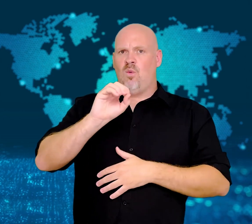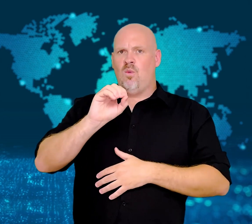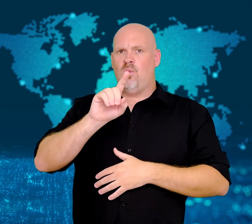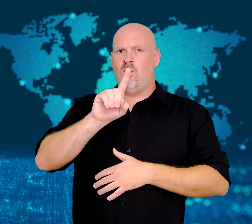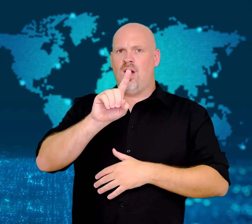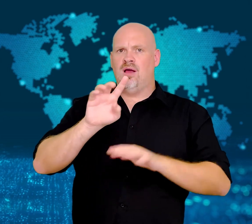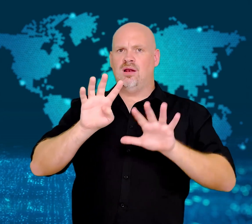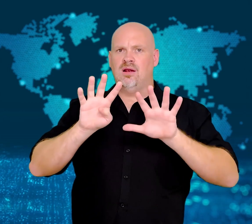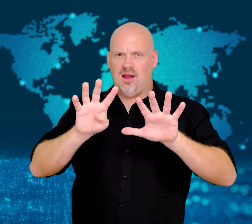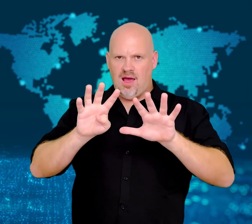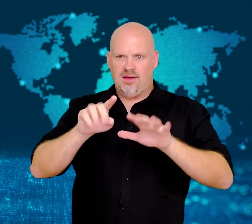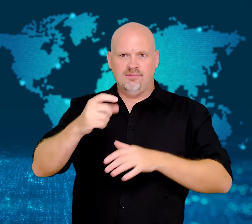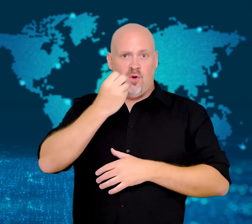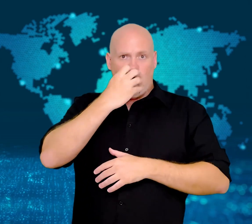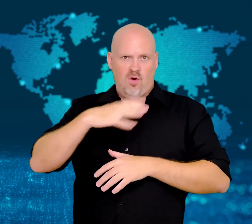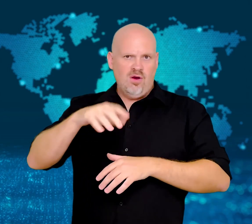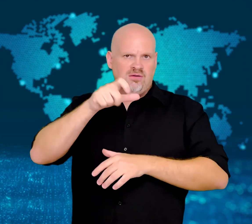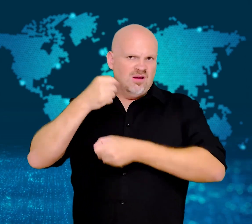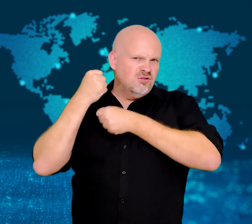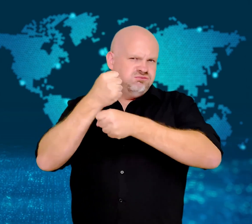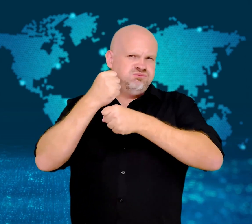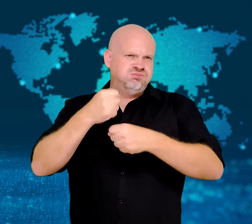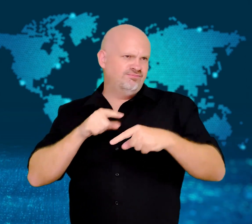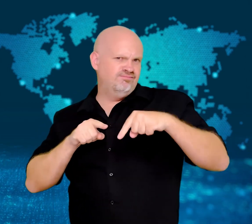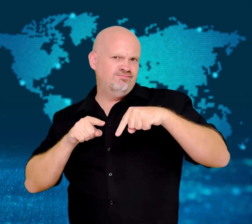the restaurant faced heavier losses.